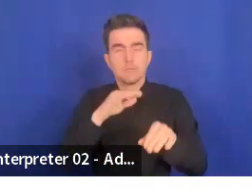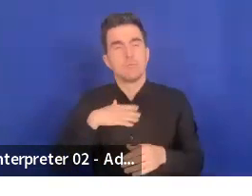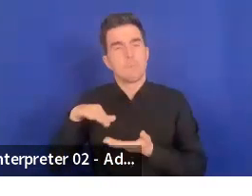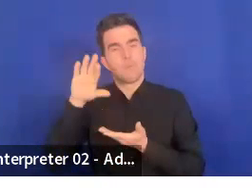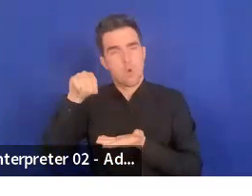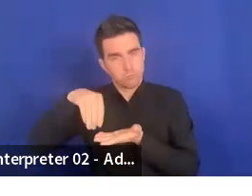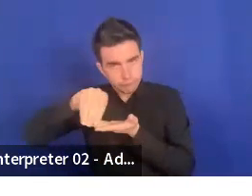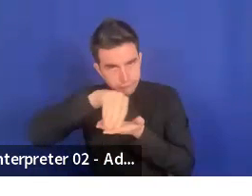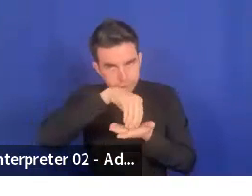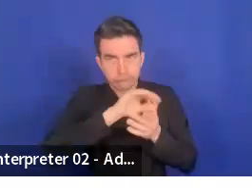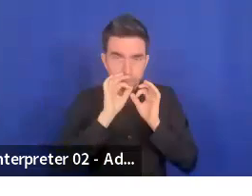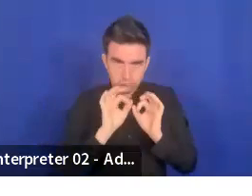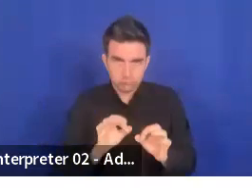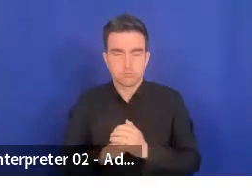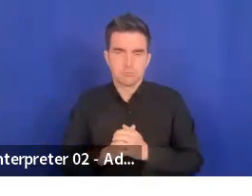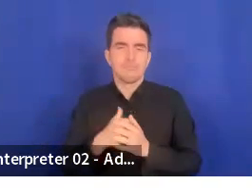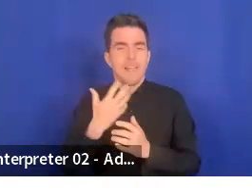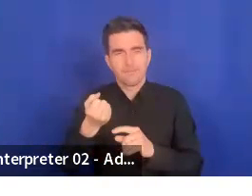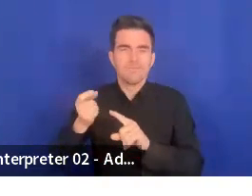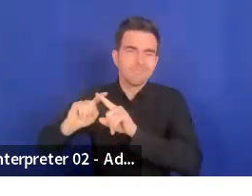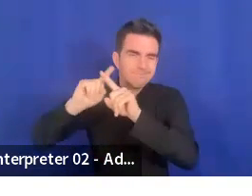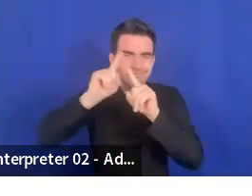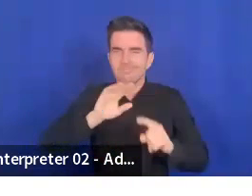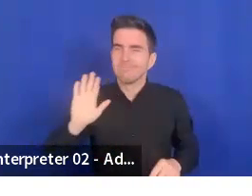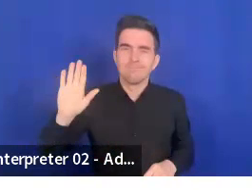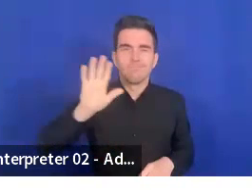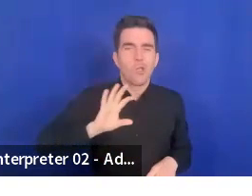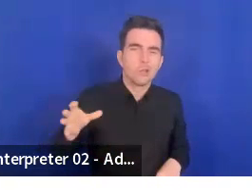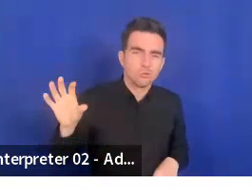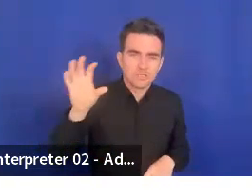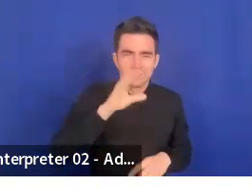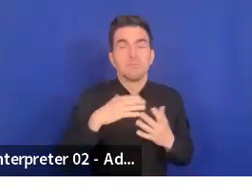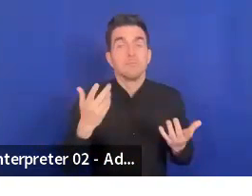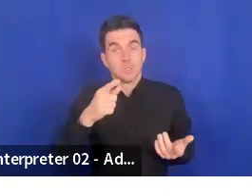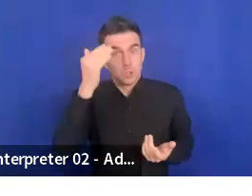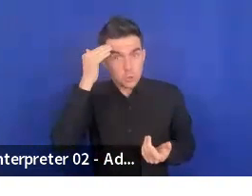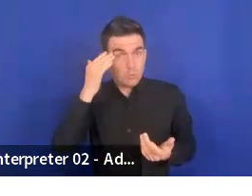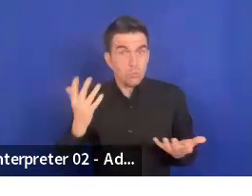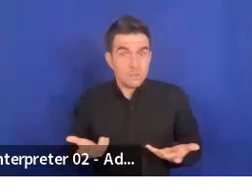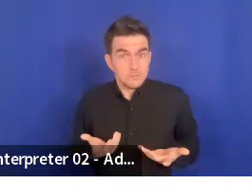country to country, but you know at least 5% of the GDP on health.